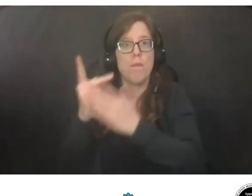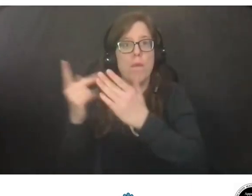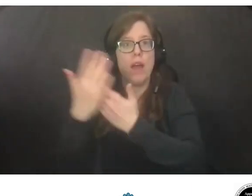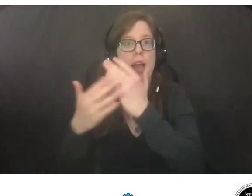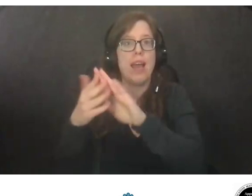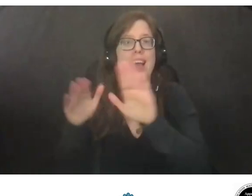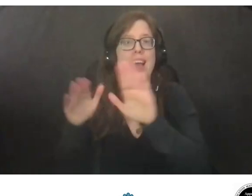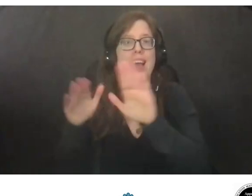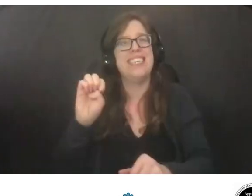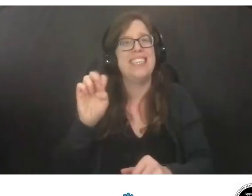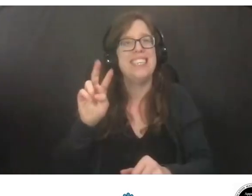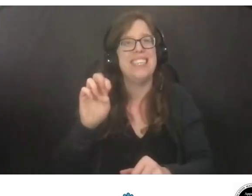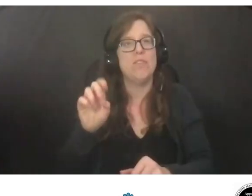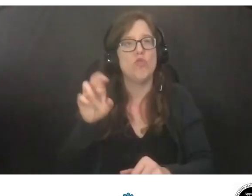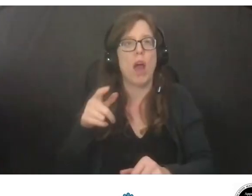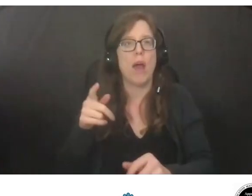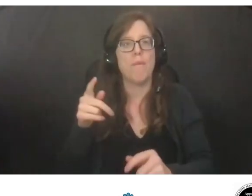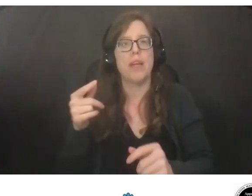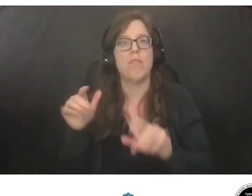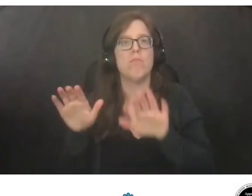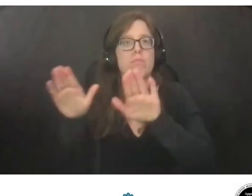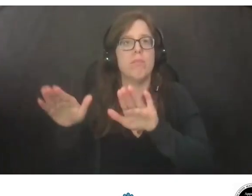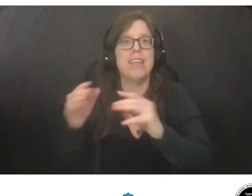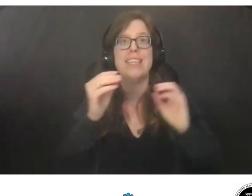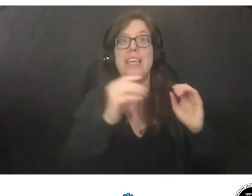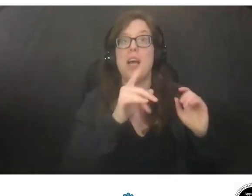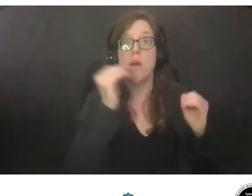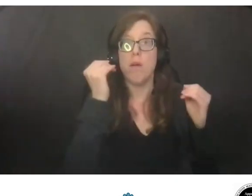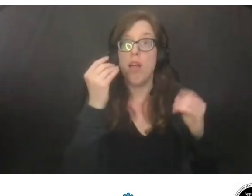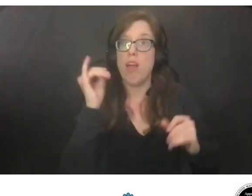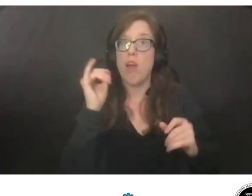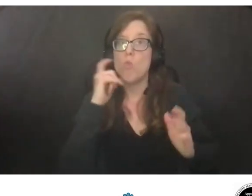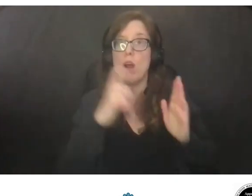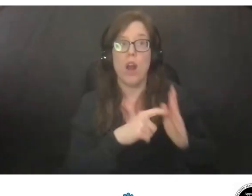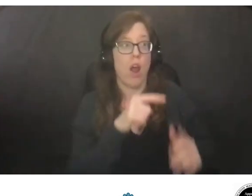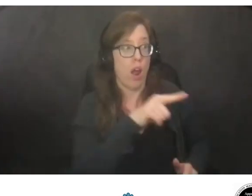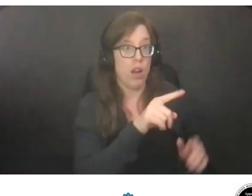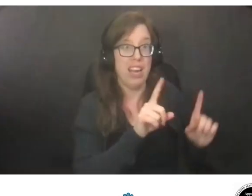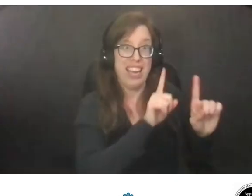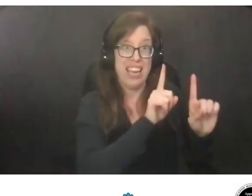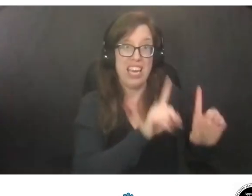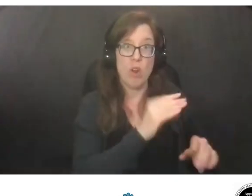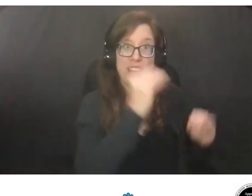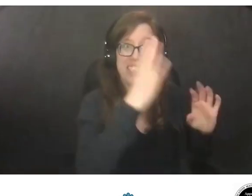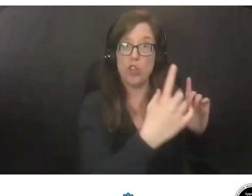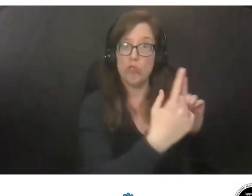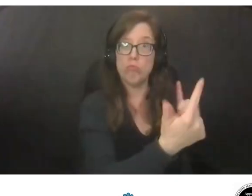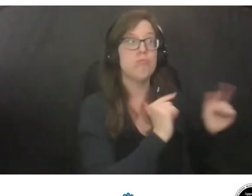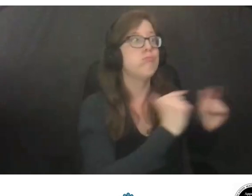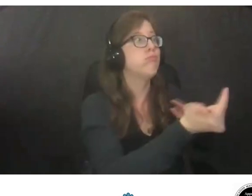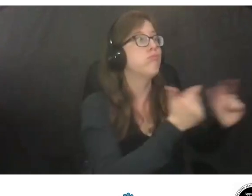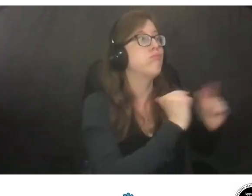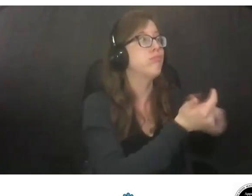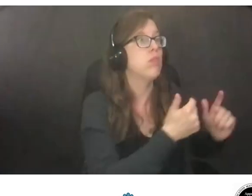learning that the Intervener and the Teacher talk to each other. Do they know that? Things to think about.